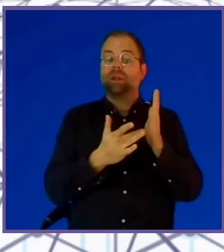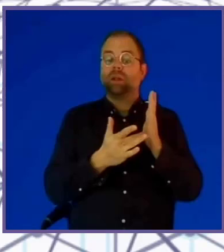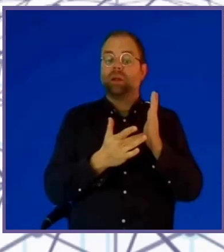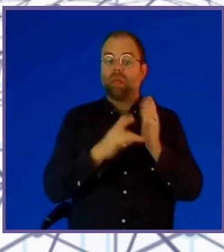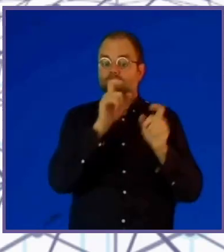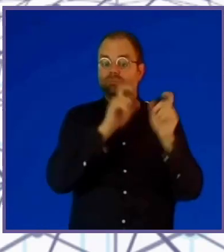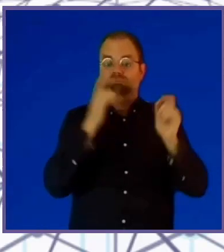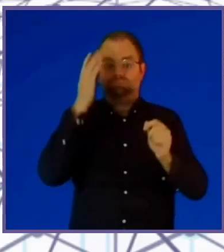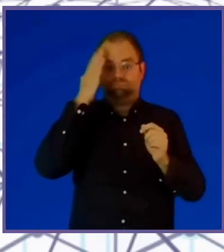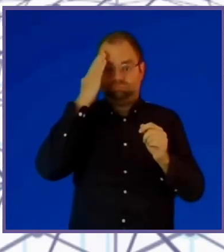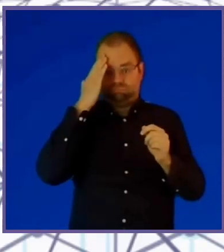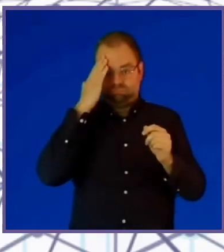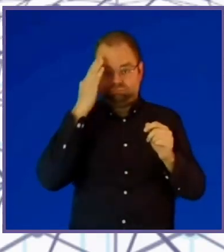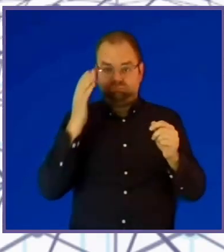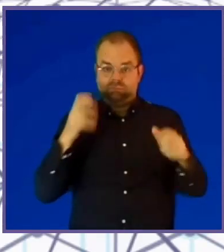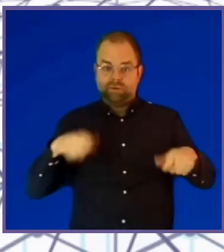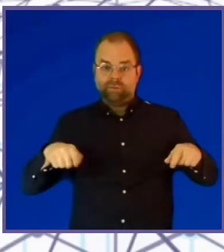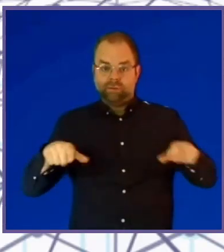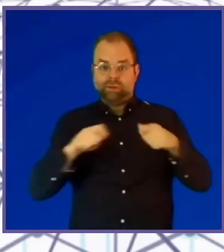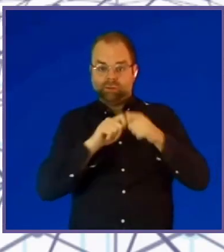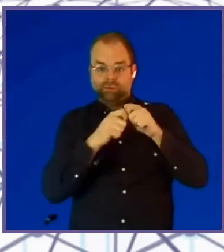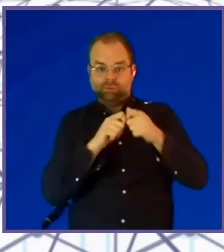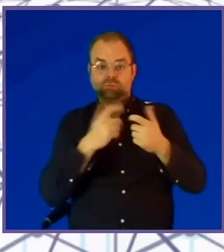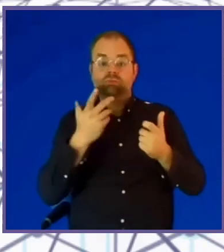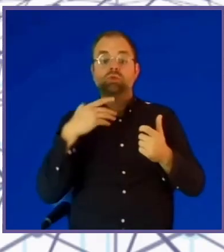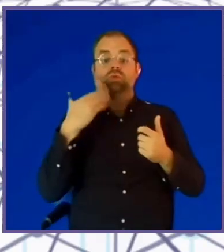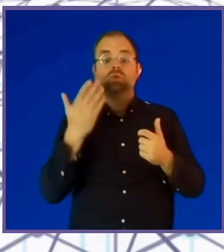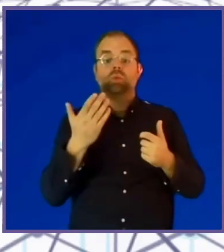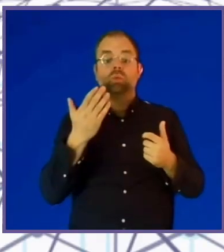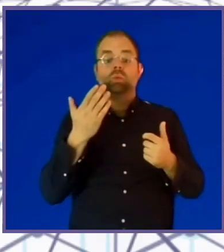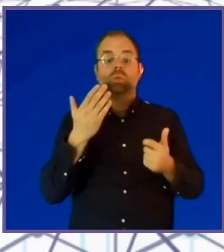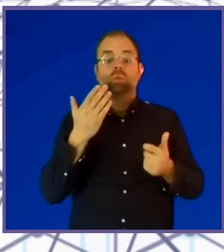So we have planned for this work.